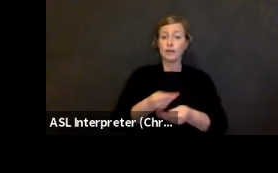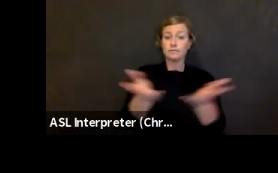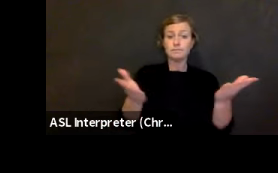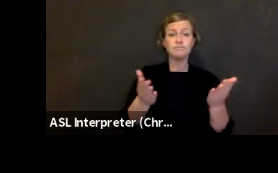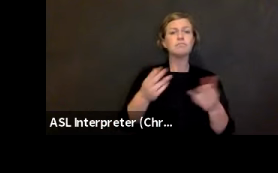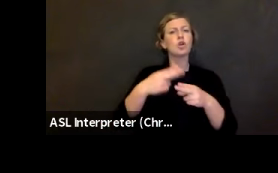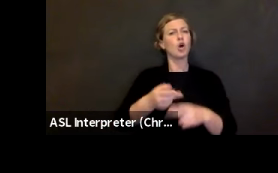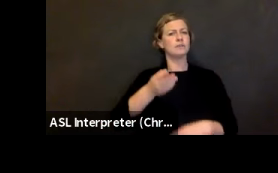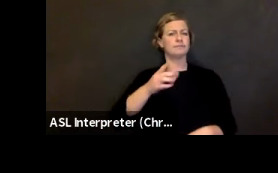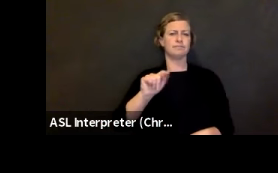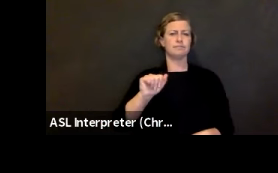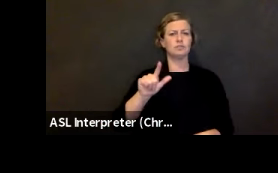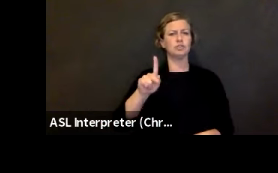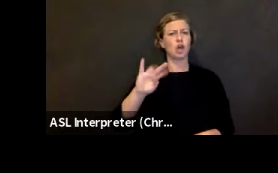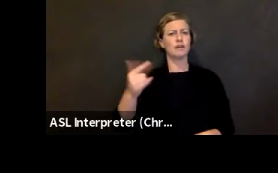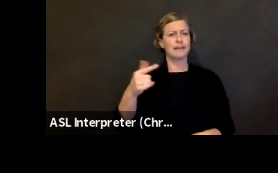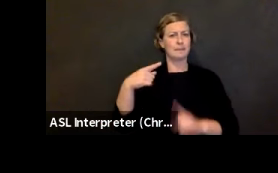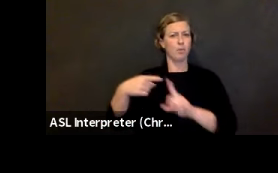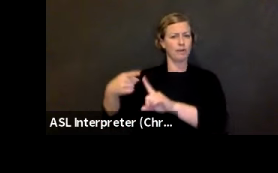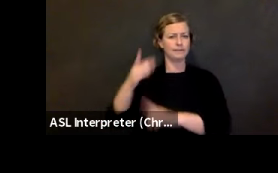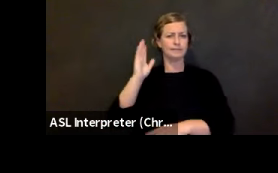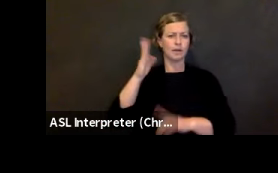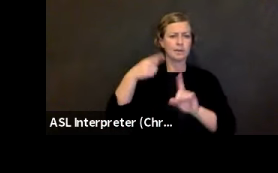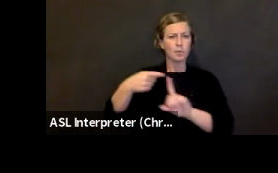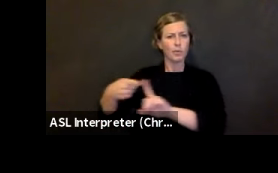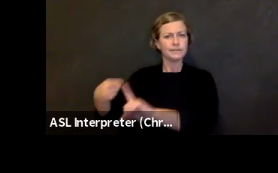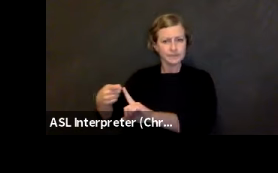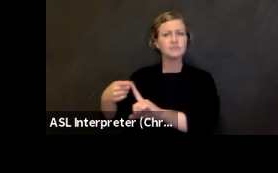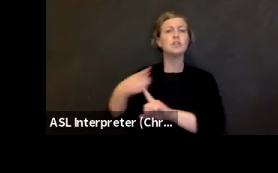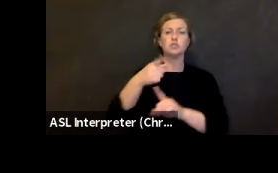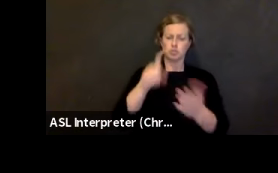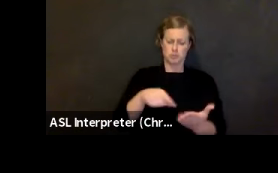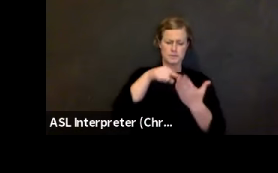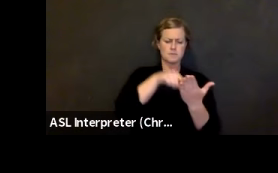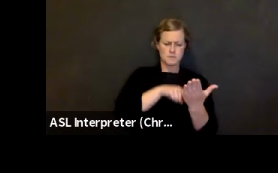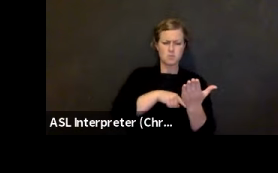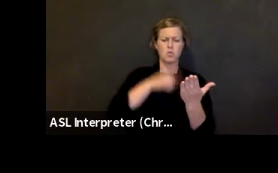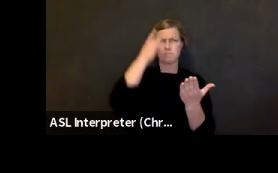going to be helping you navigate these meetings and they have sent talking points to you in advance.